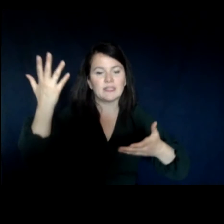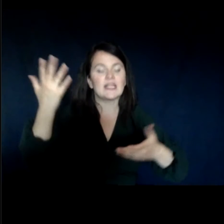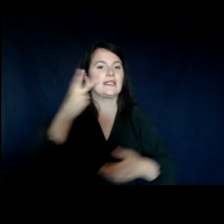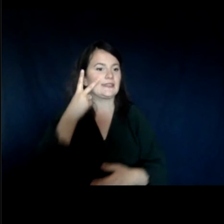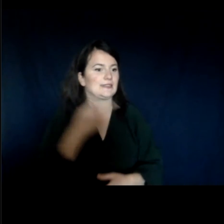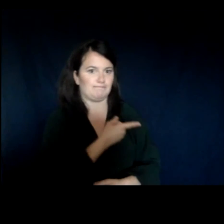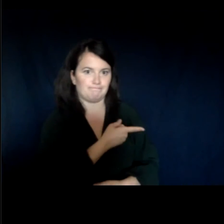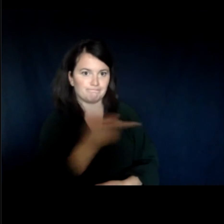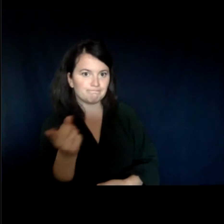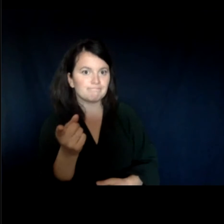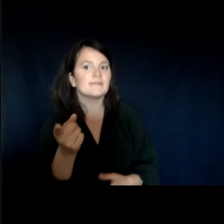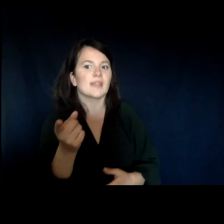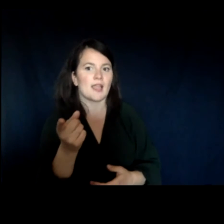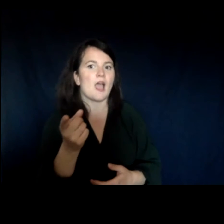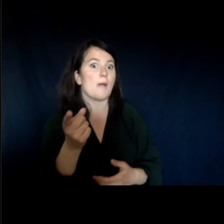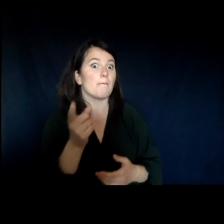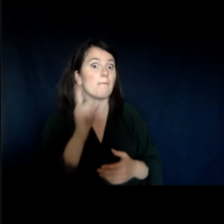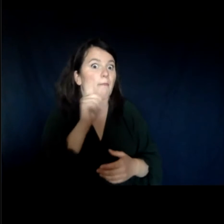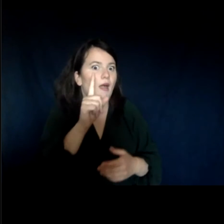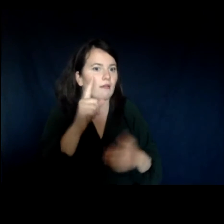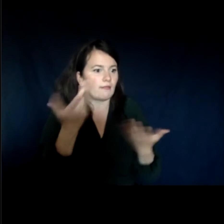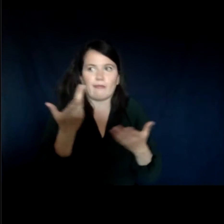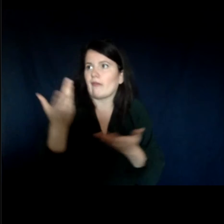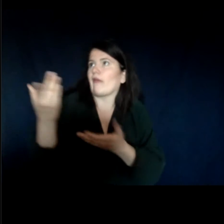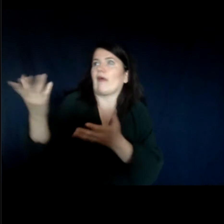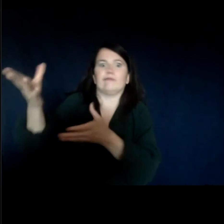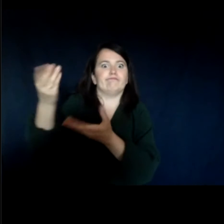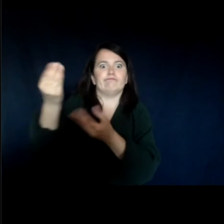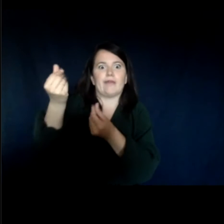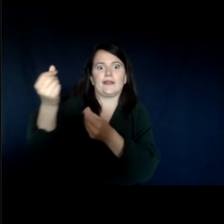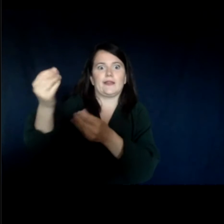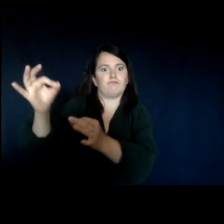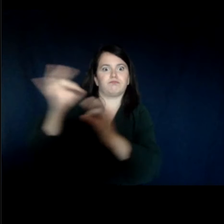to maintain the activity that otherwise should be postponed